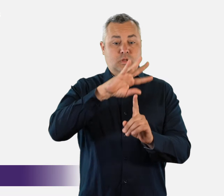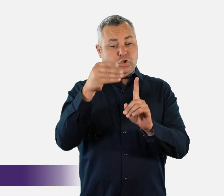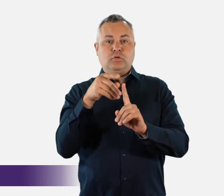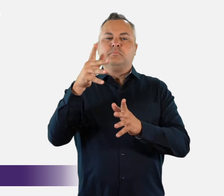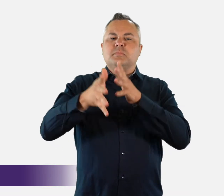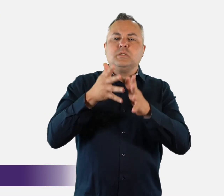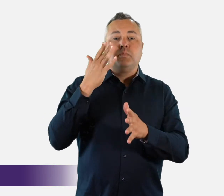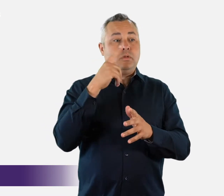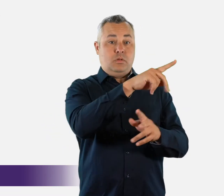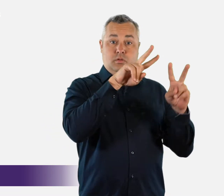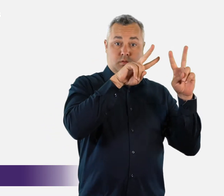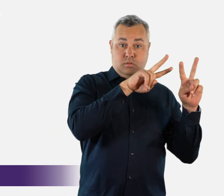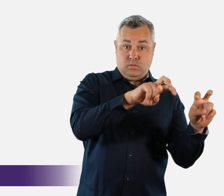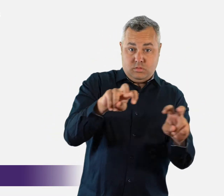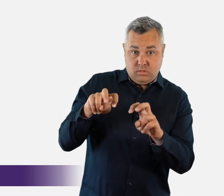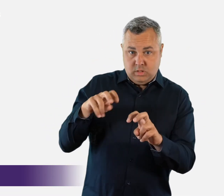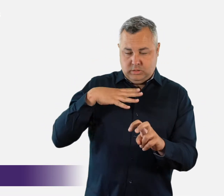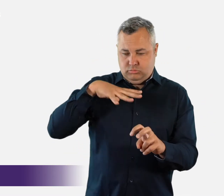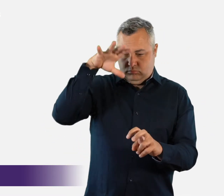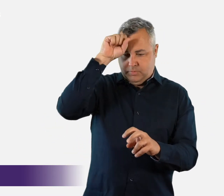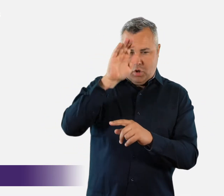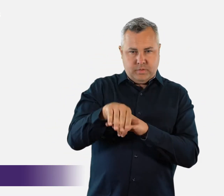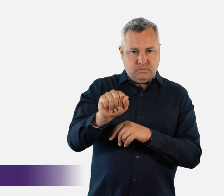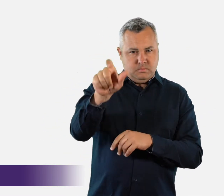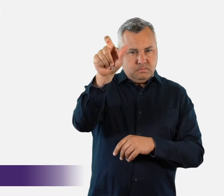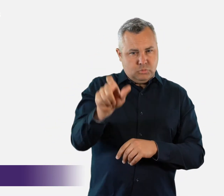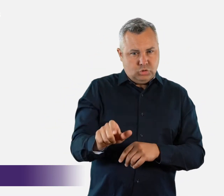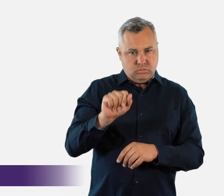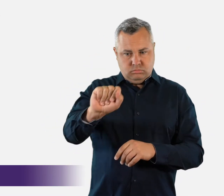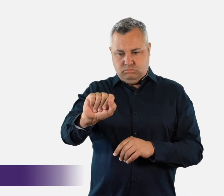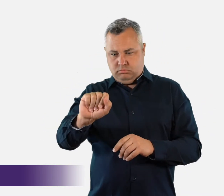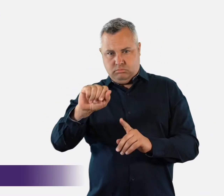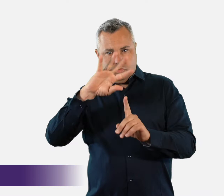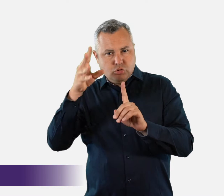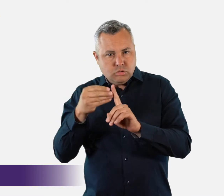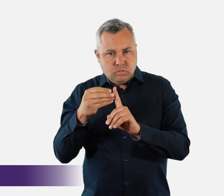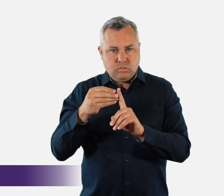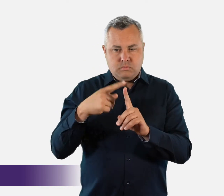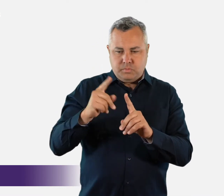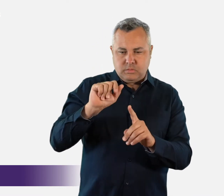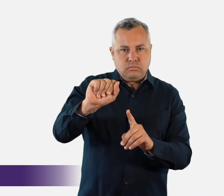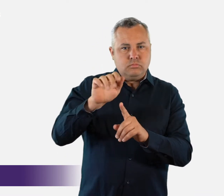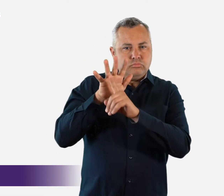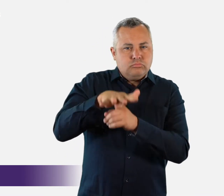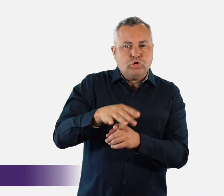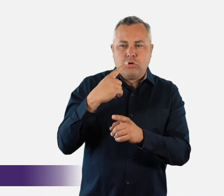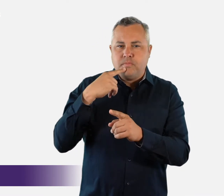An intersectional approach takes into account the combination of forms of oppression,